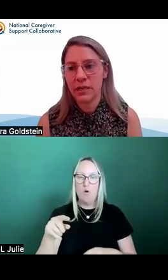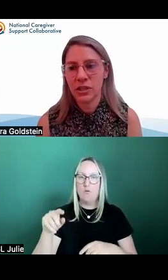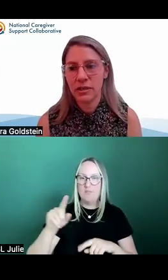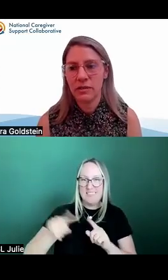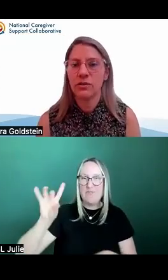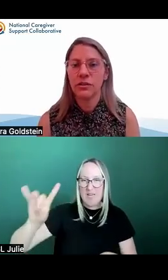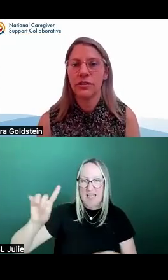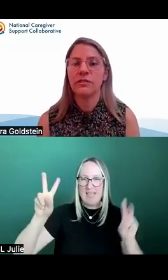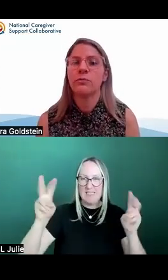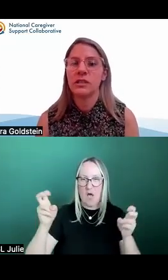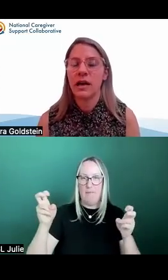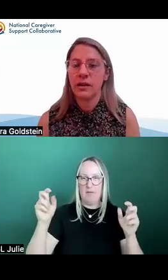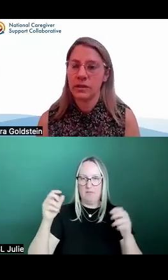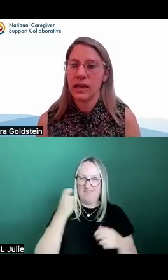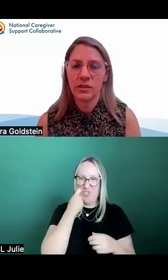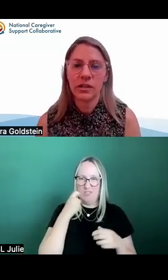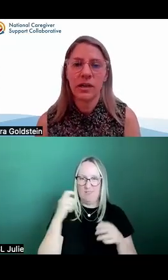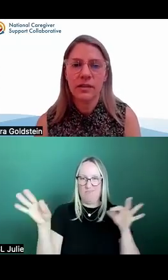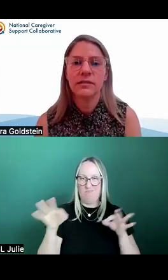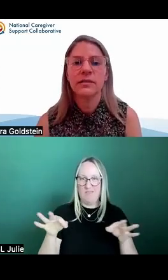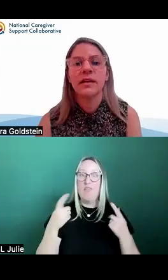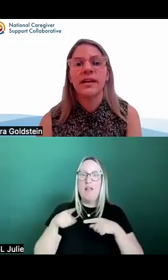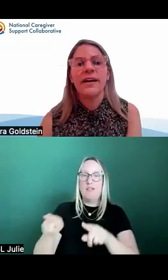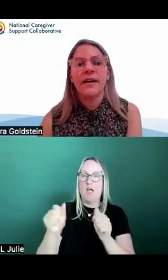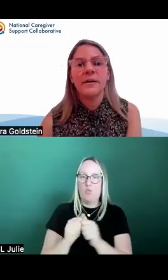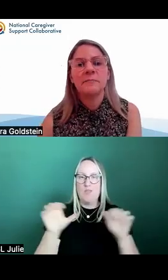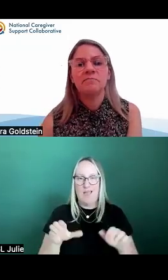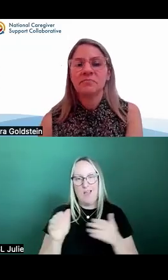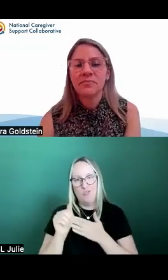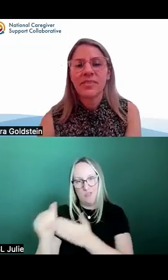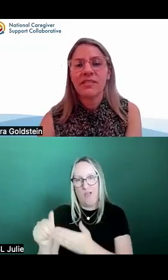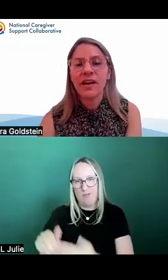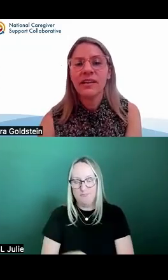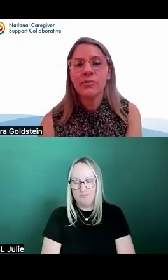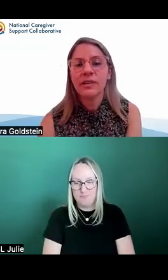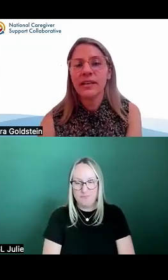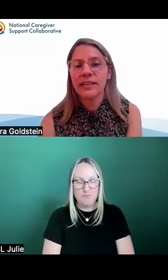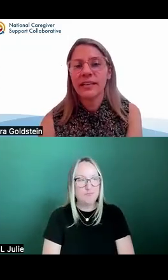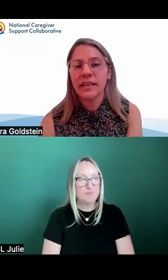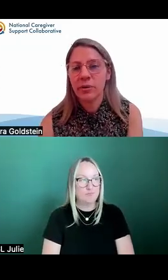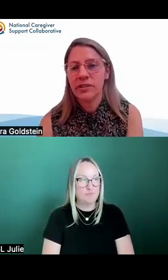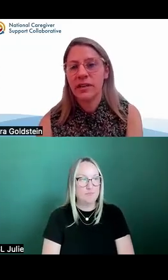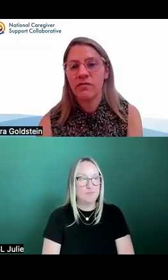mentioned earlier, which align with the Action Guides. Finally we're conducting in-person and